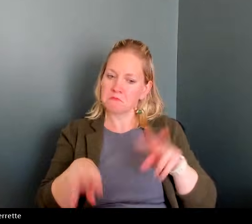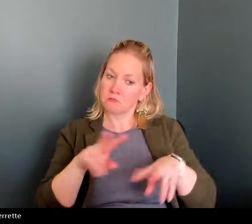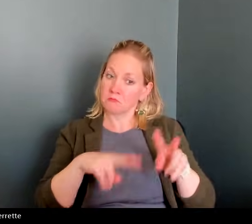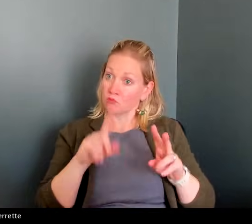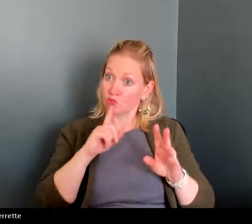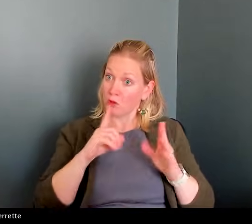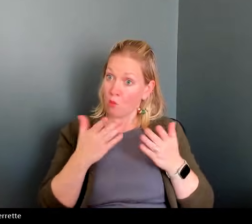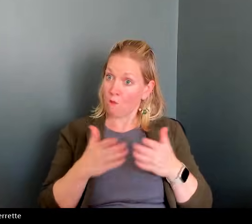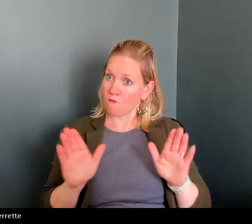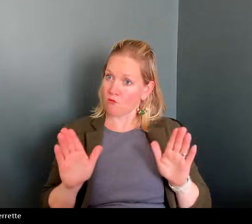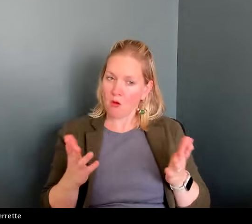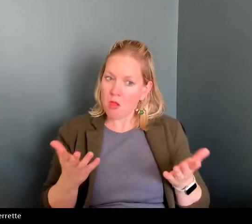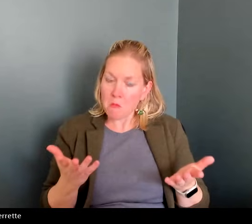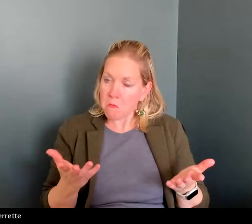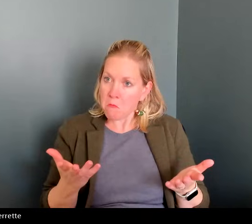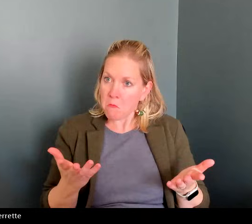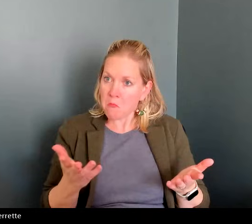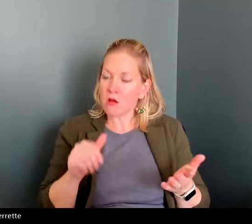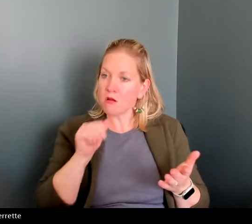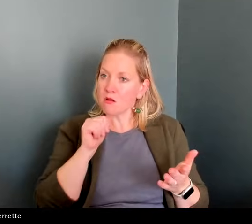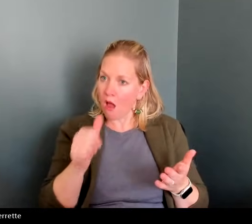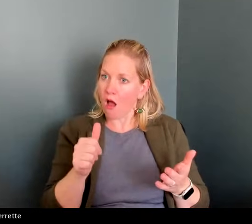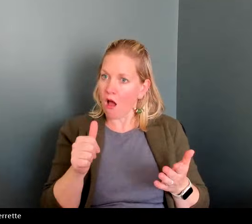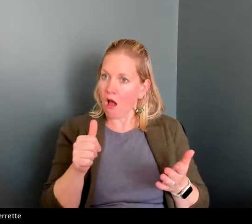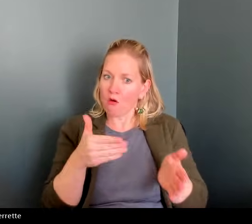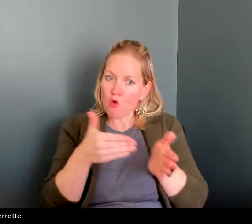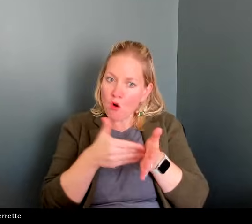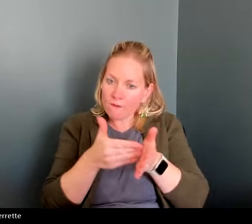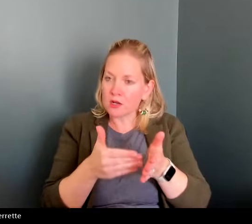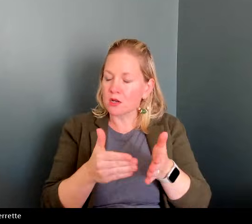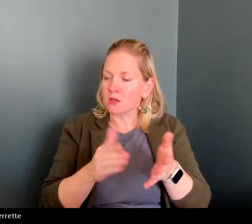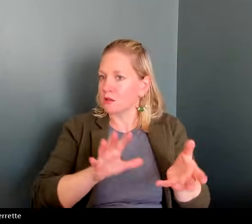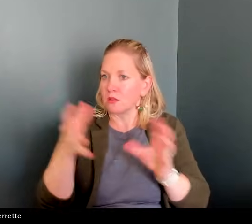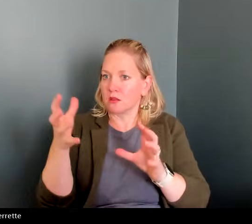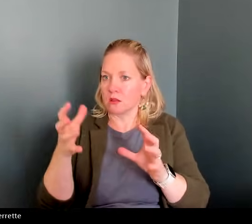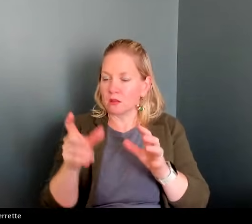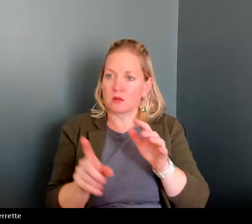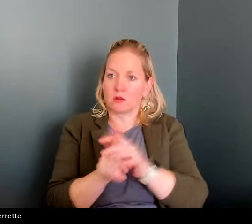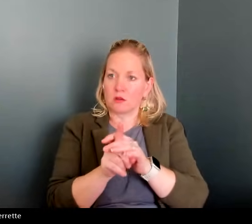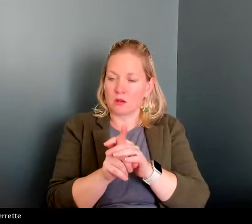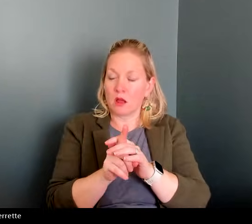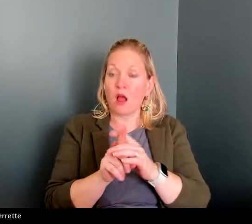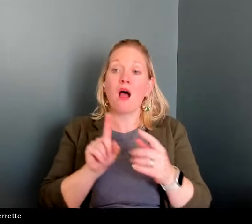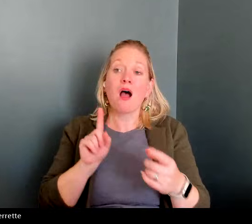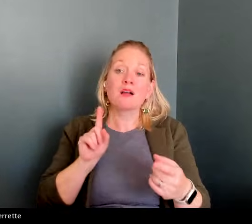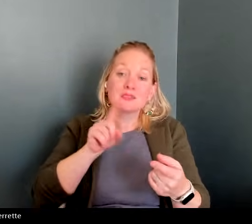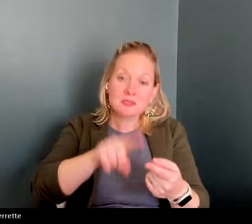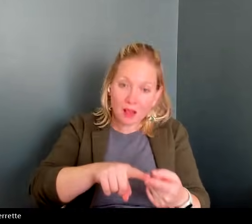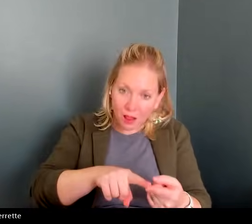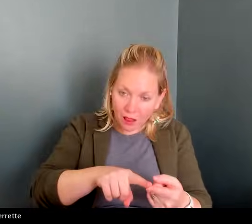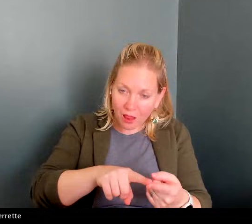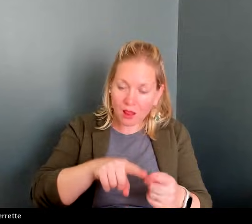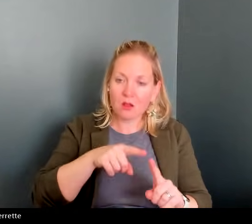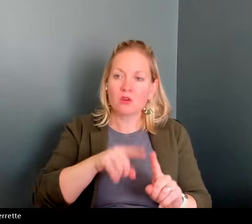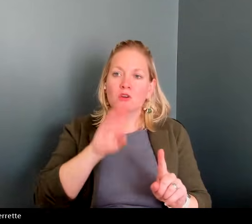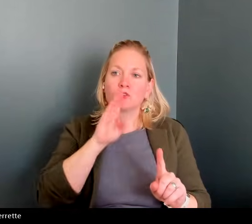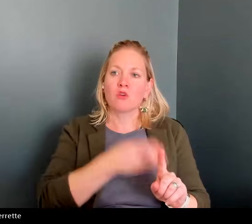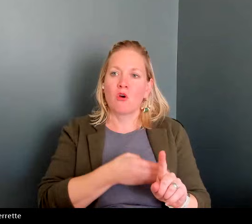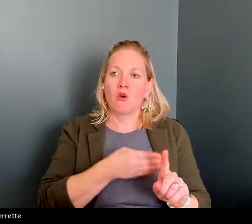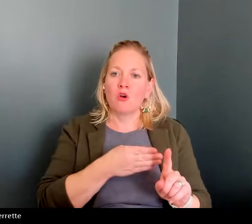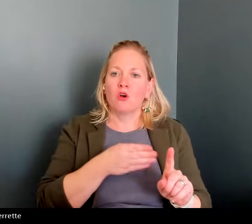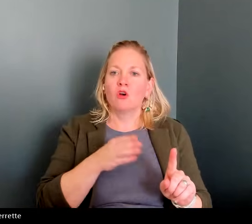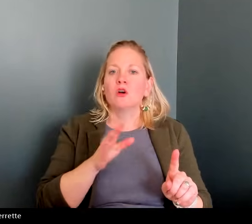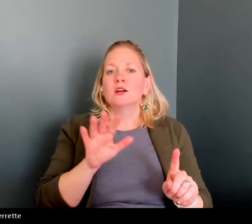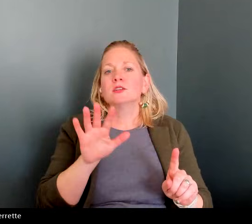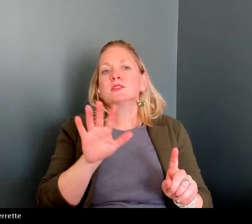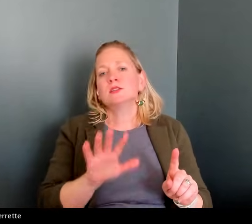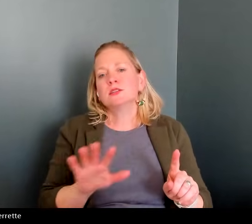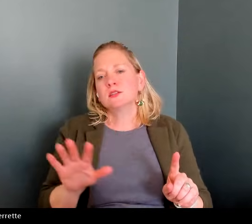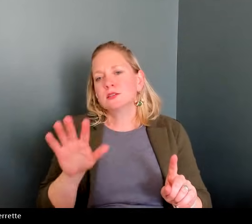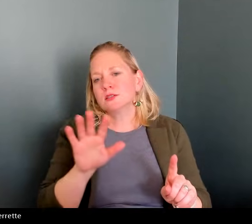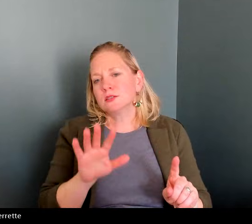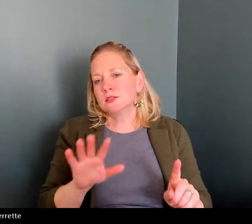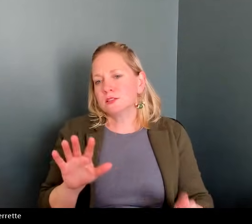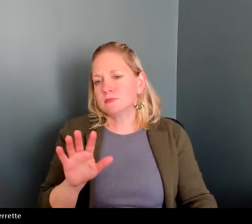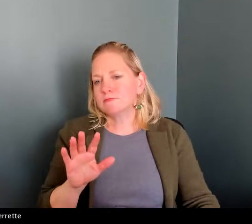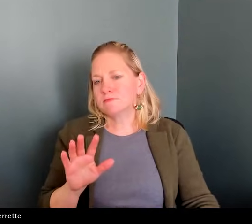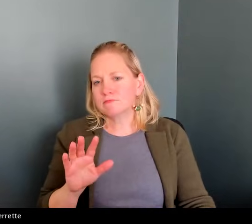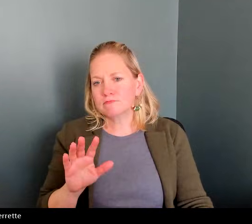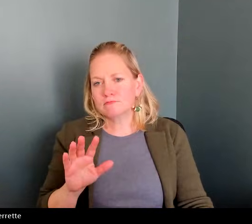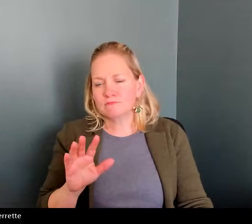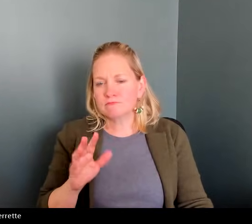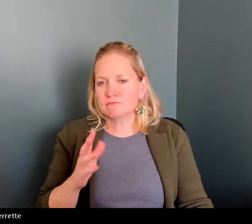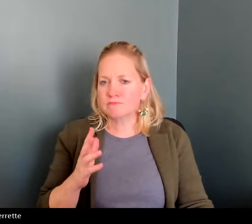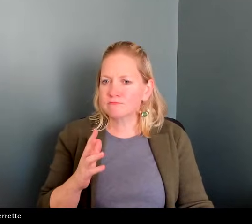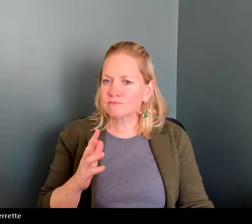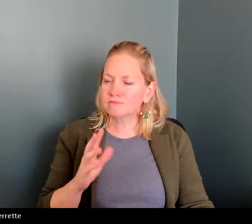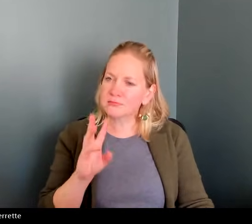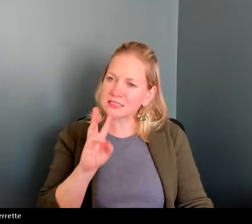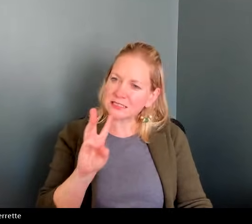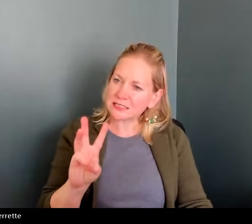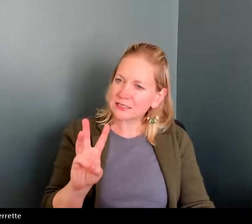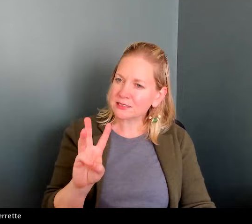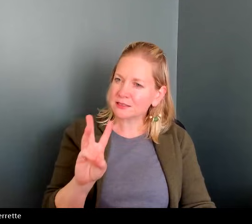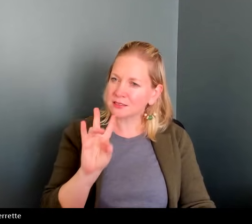of crisis in her -- sickle cell crisis in her until when she was about 6 and 7,